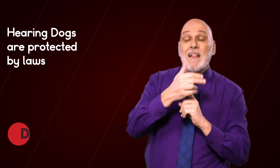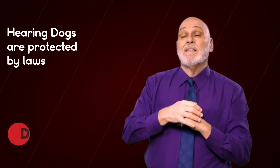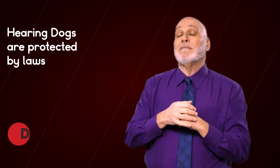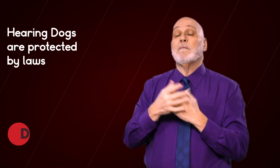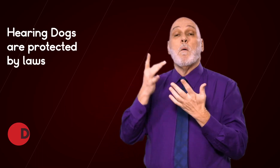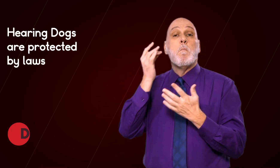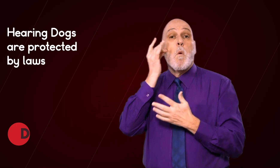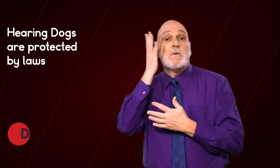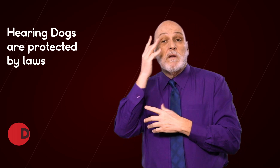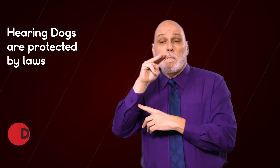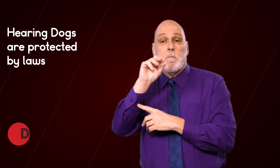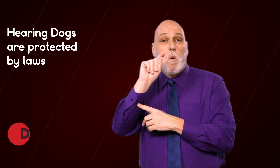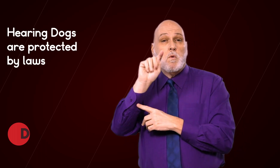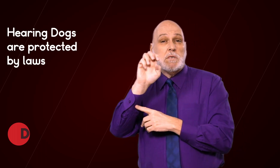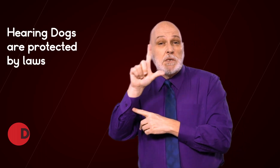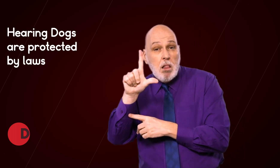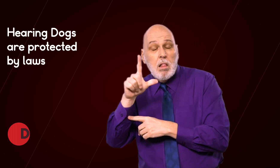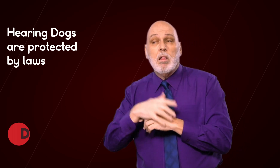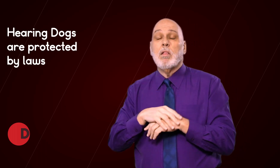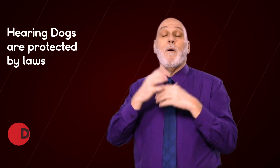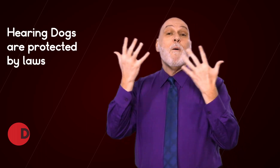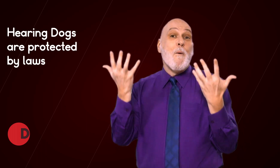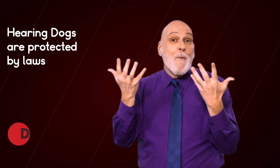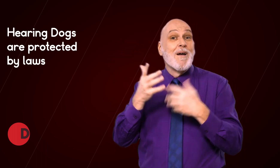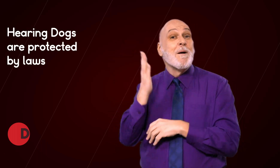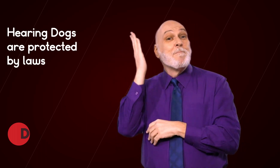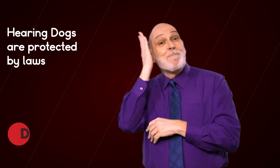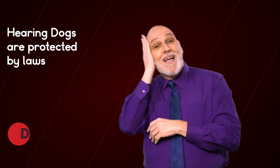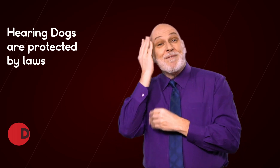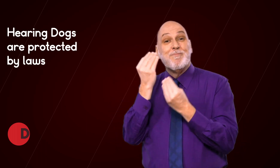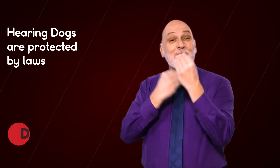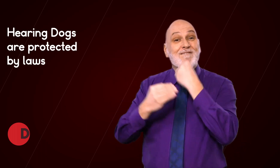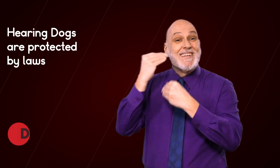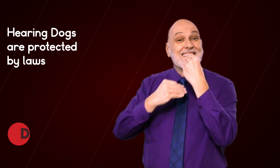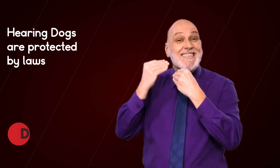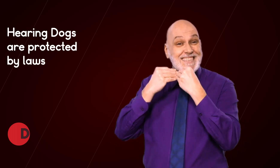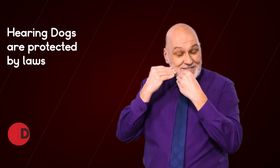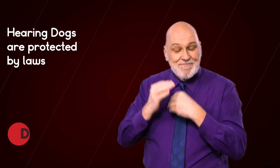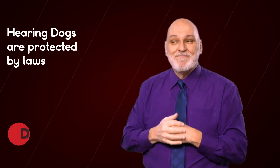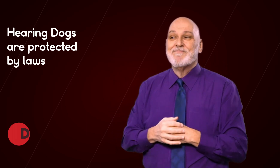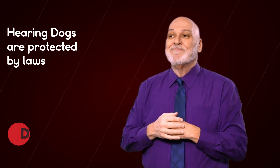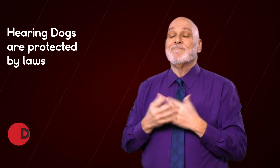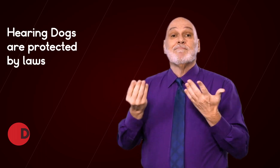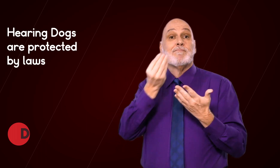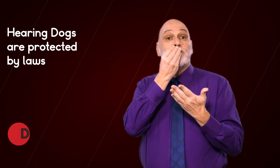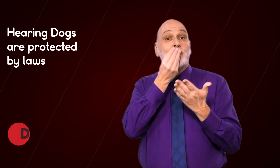motels and bed and breakfasts,